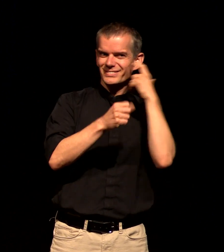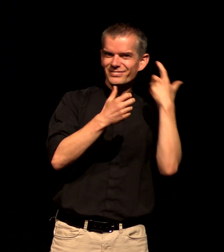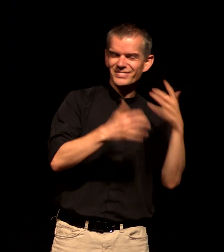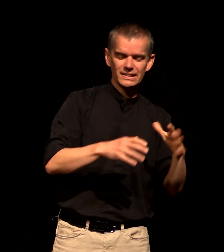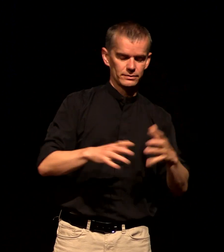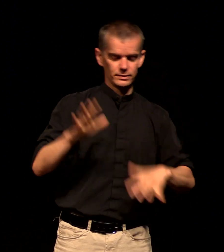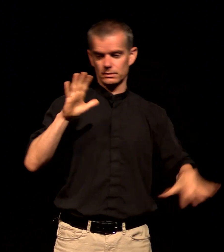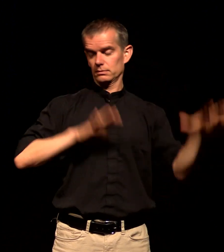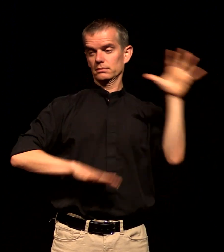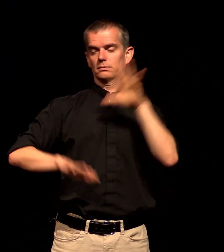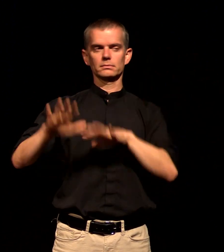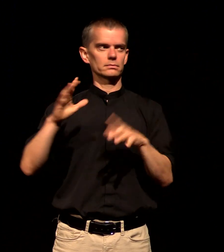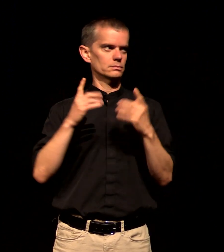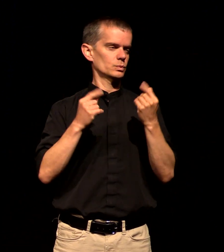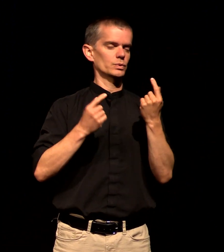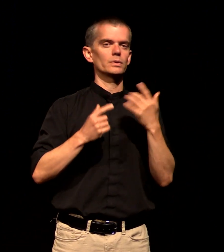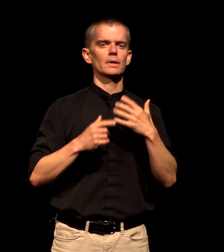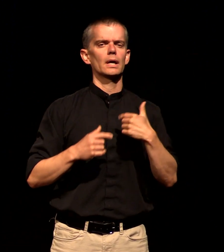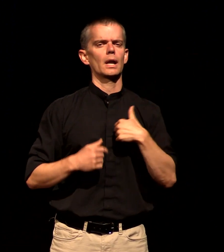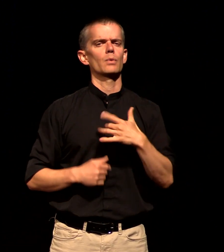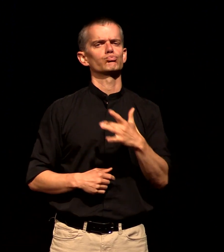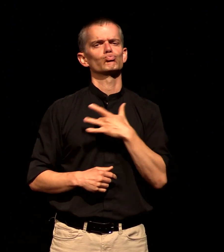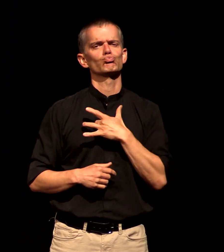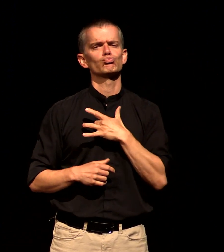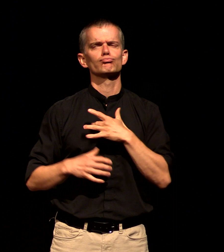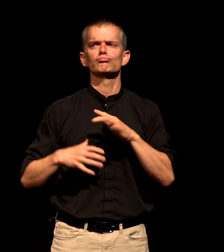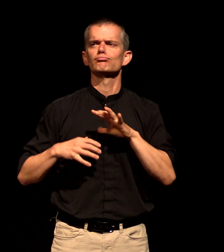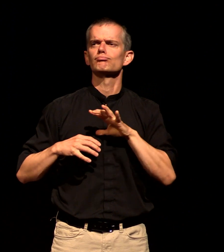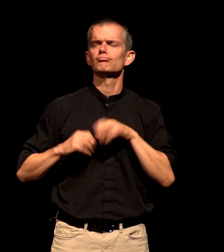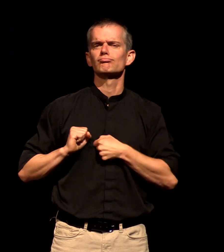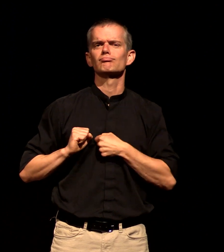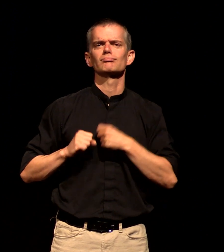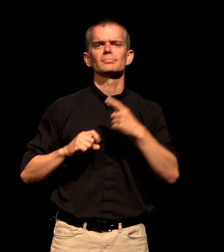particularly breaking over what church communities had